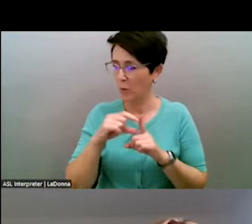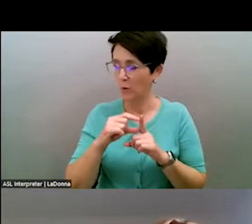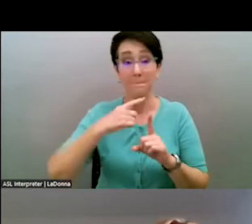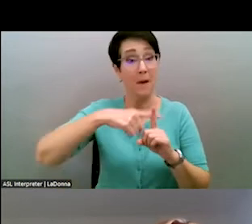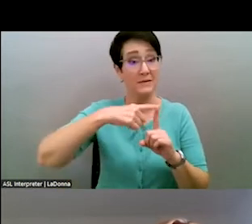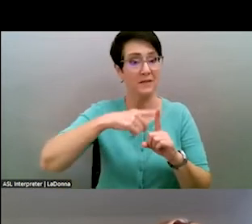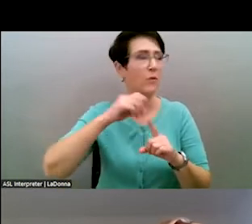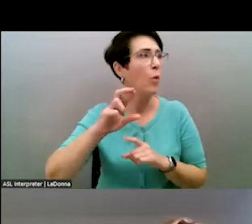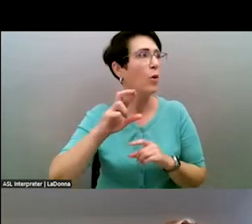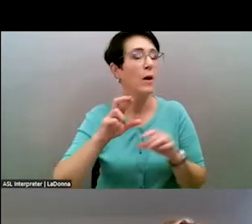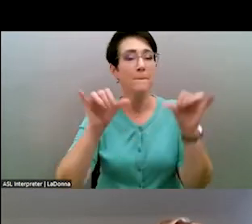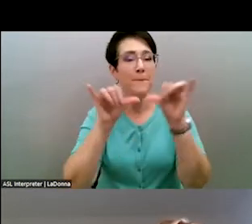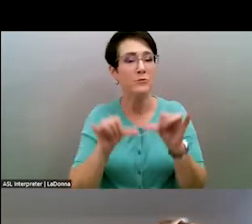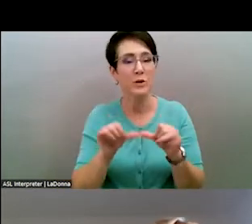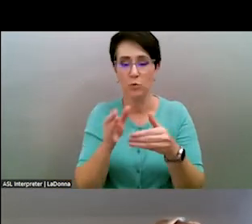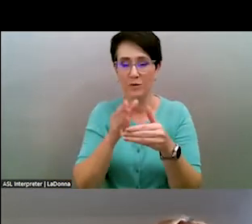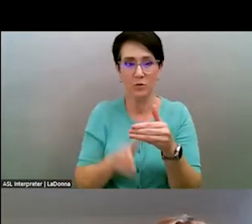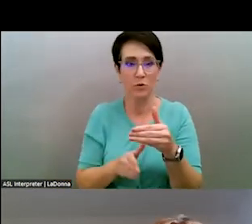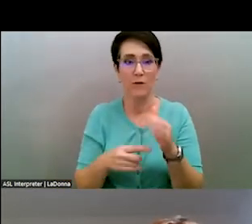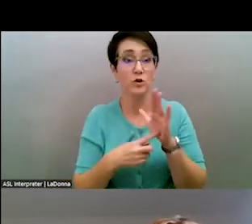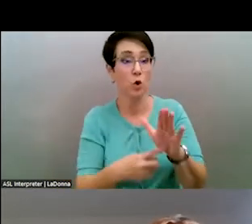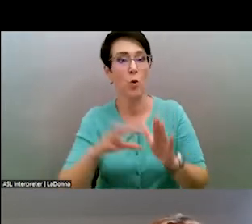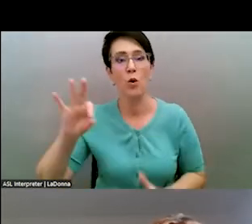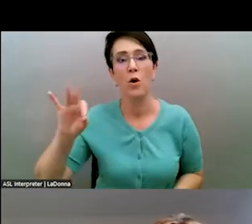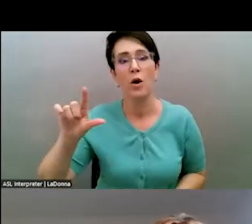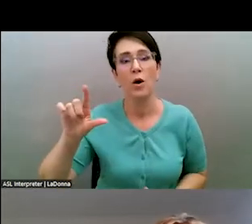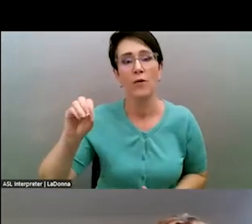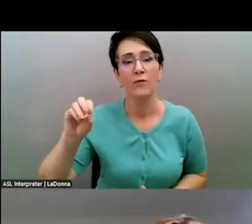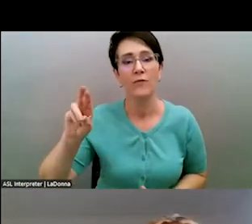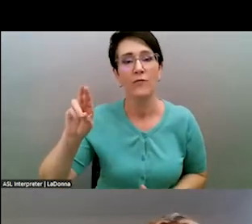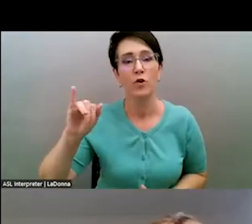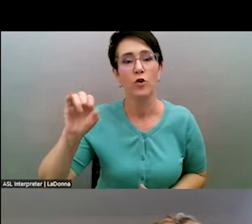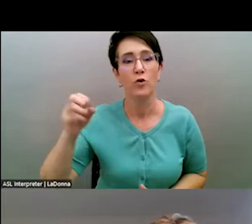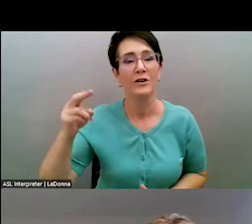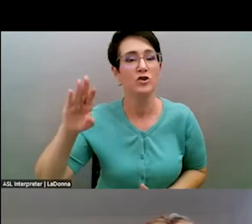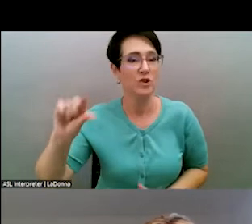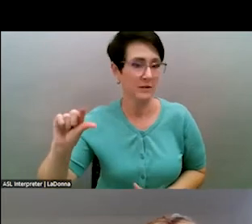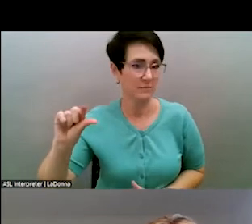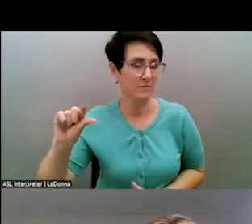METRICS REFLECT THIS IDEA OF FLOURISHING THAT WAS, KIND OF, ROSE NAYED WITH THE DOCTOR'S INITIAL